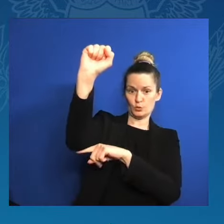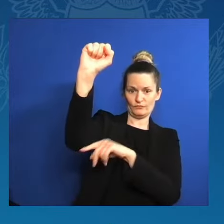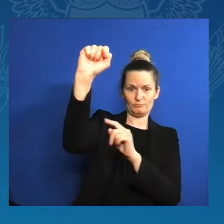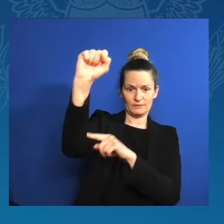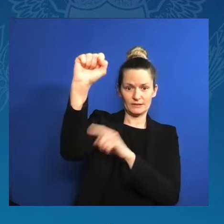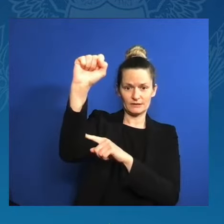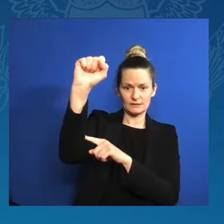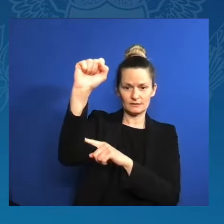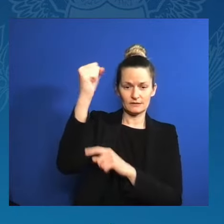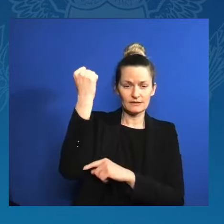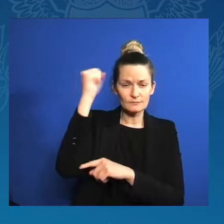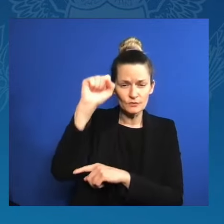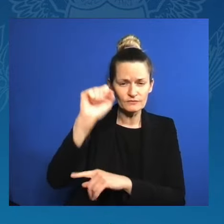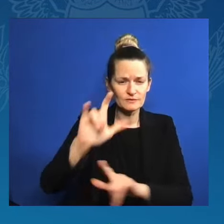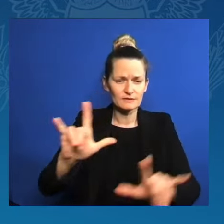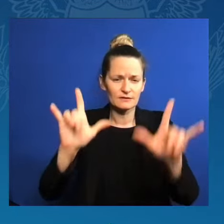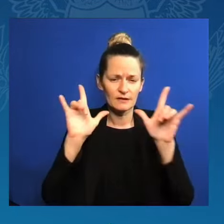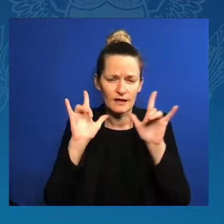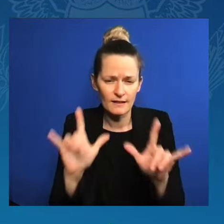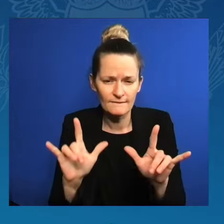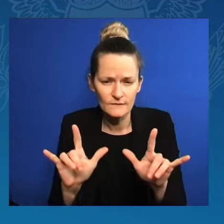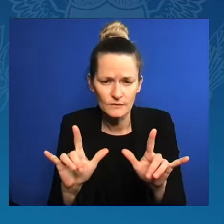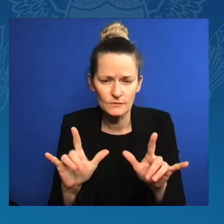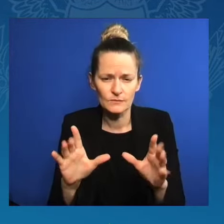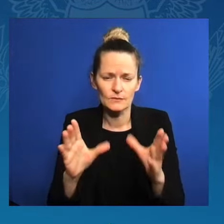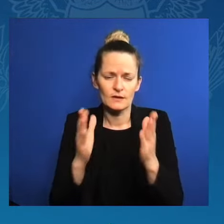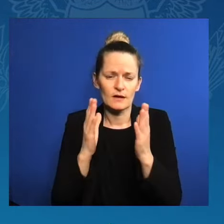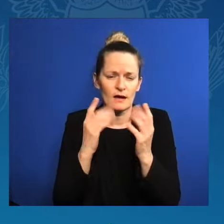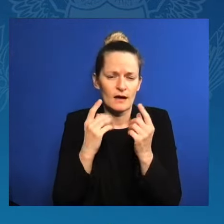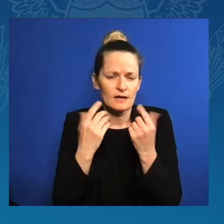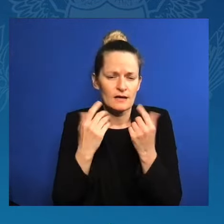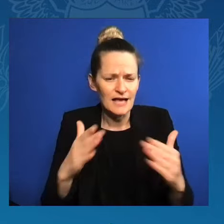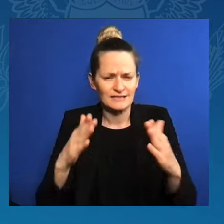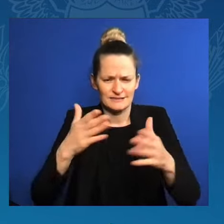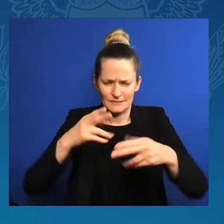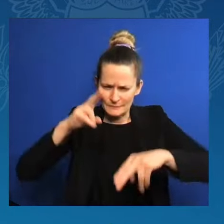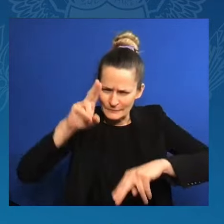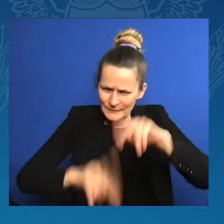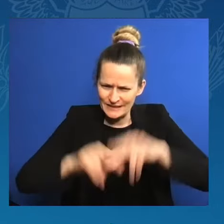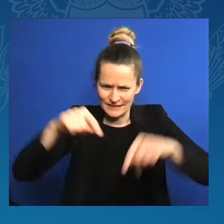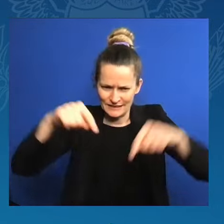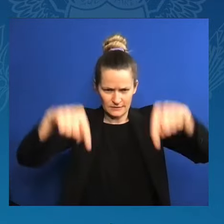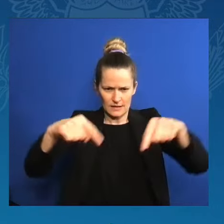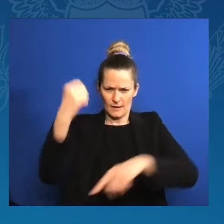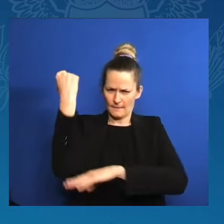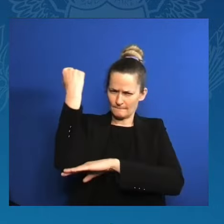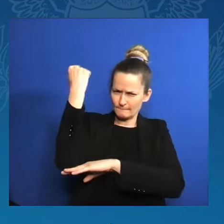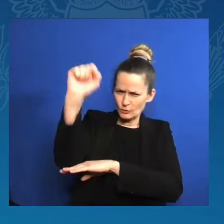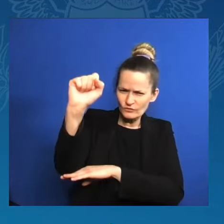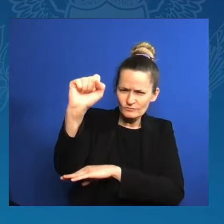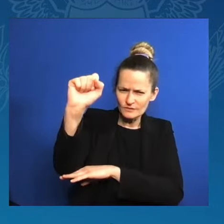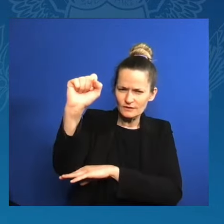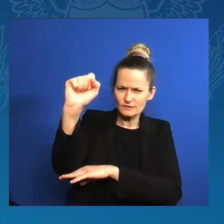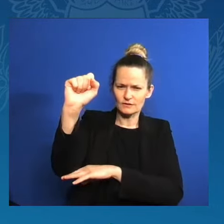Let's build our movement -- a movement to secure the rights every American.